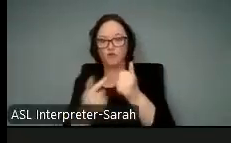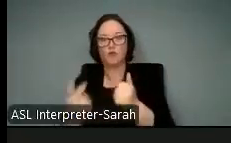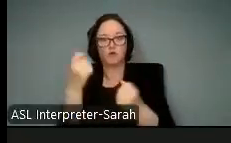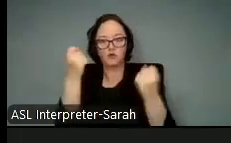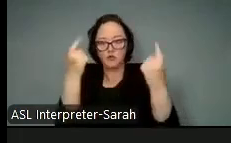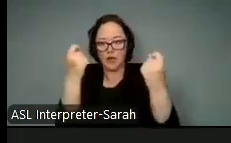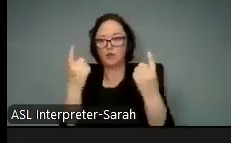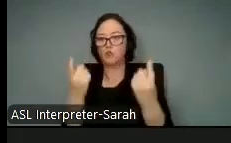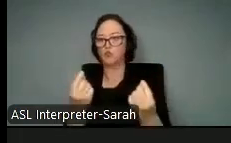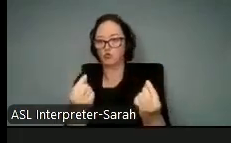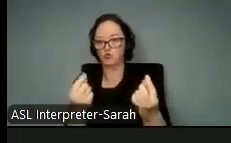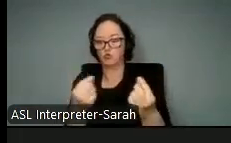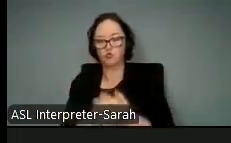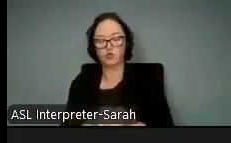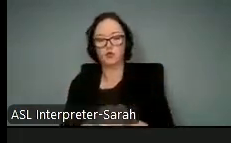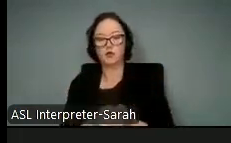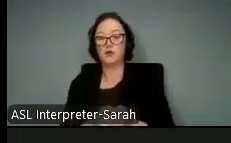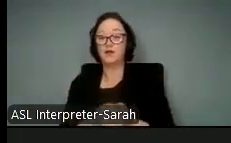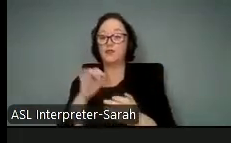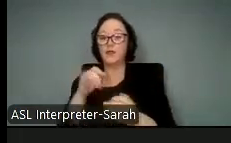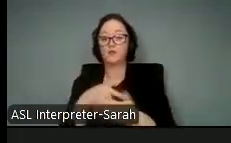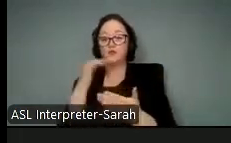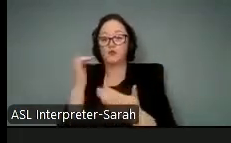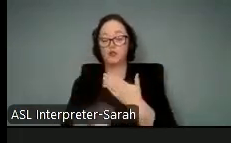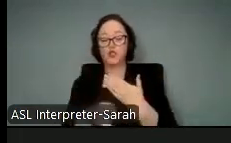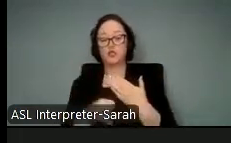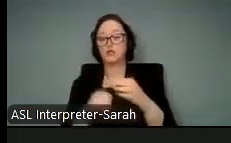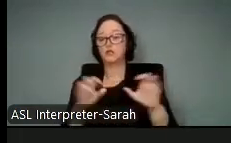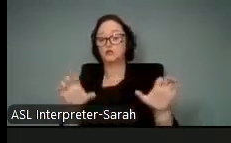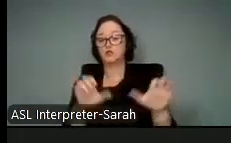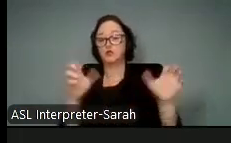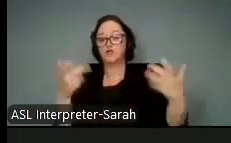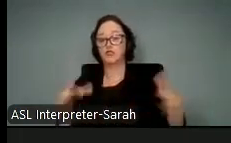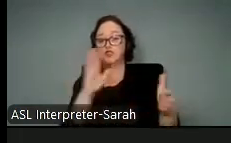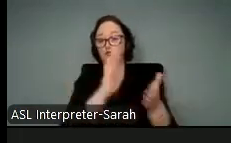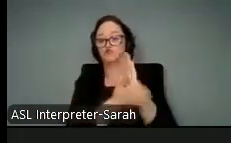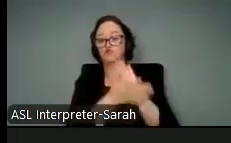This isn't a static project, this isn't something we can roll out, release, and say, "All right, we're done we're accessible."